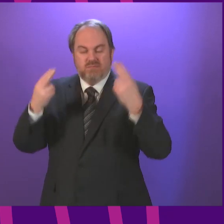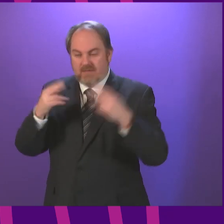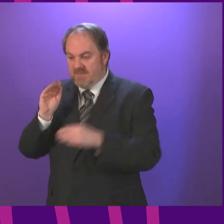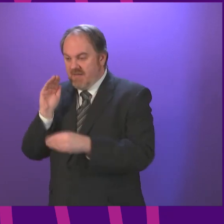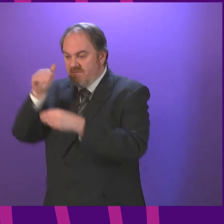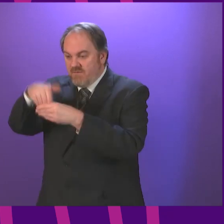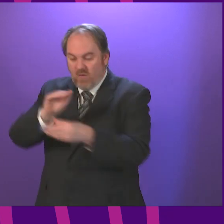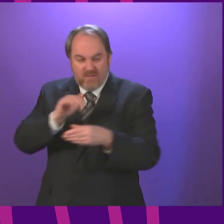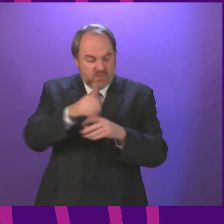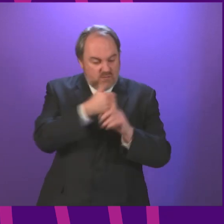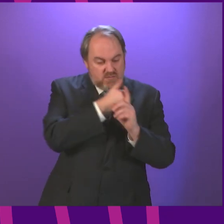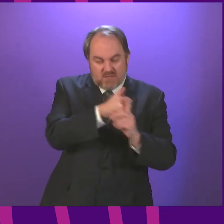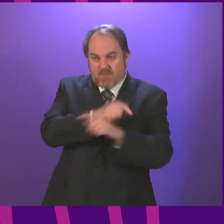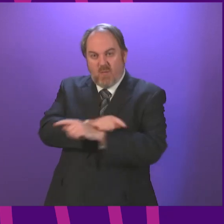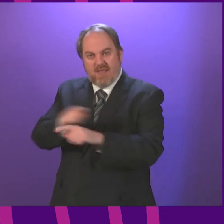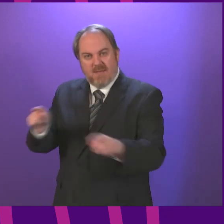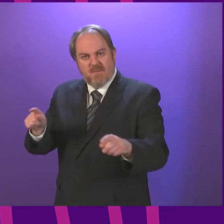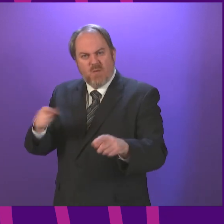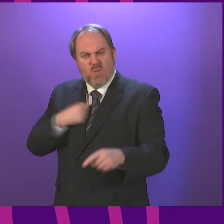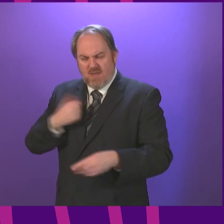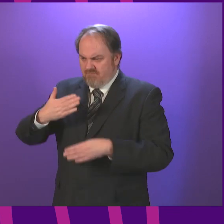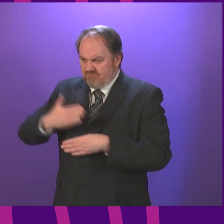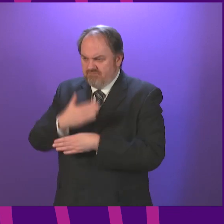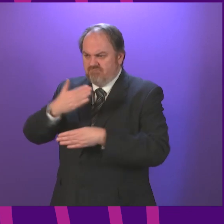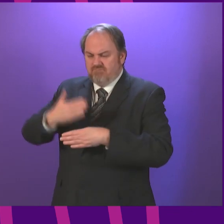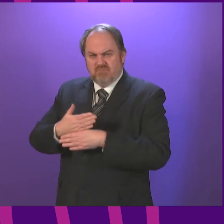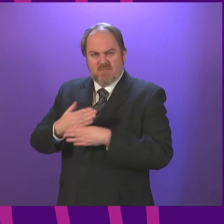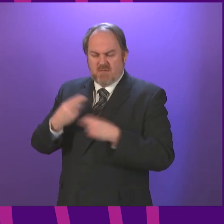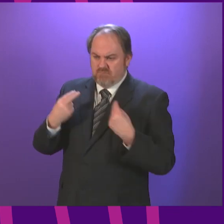that to be the case. We are an activist Government when it comes to trying to protect jobs and